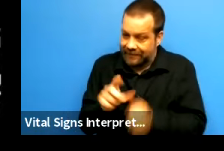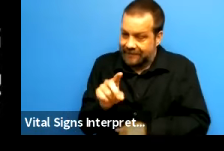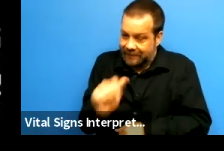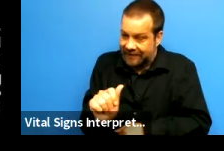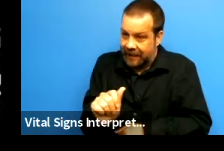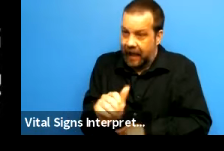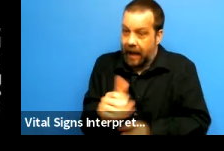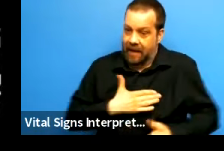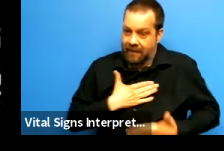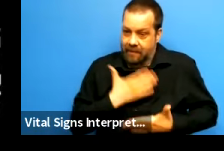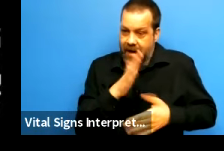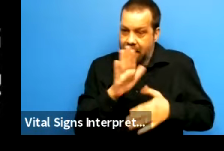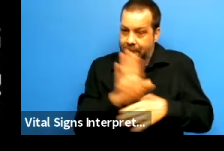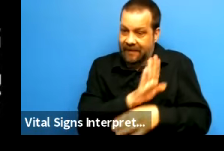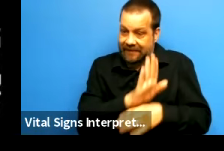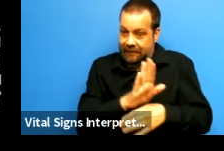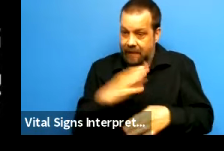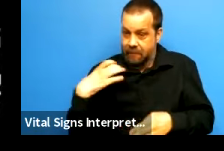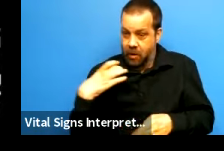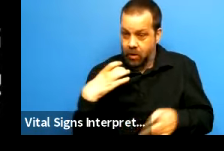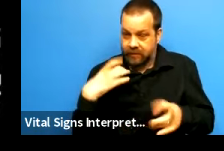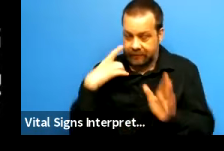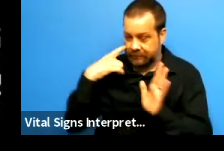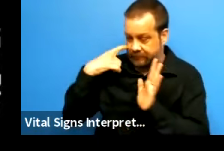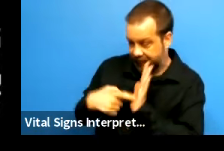and we recommend that people should identify a workplace